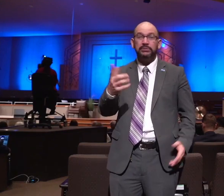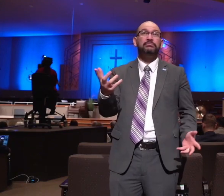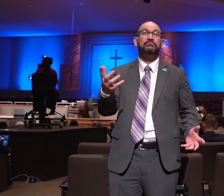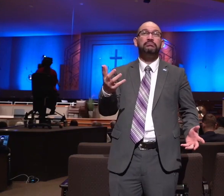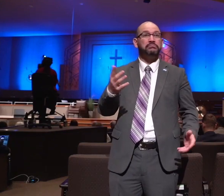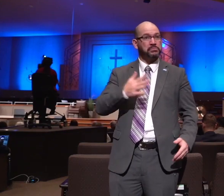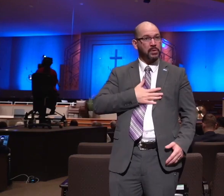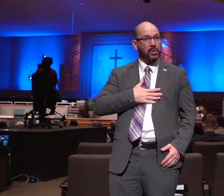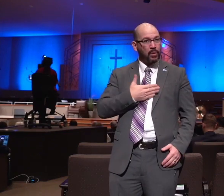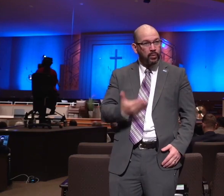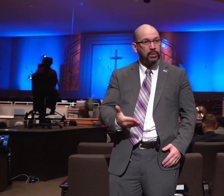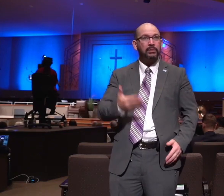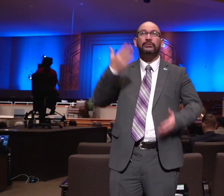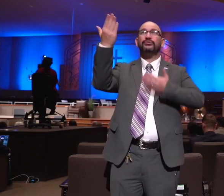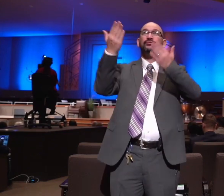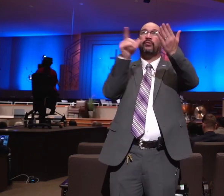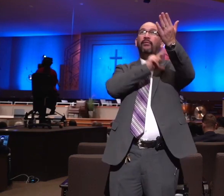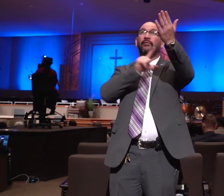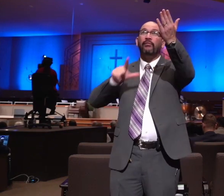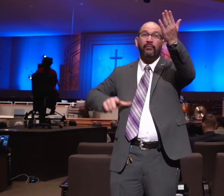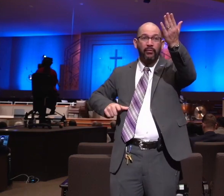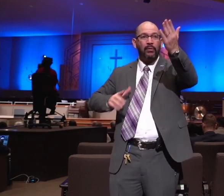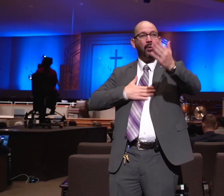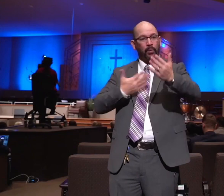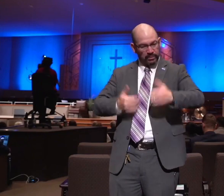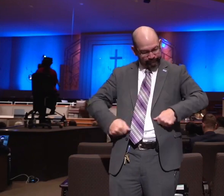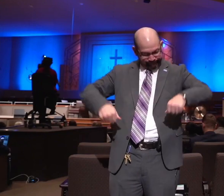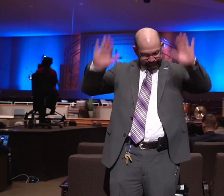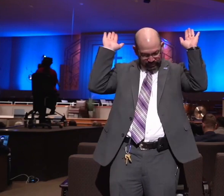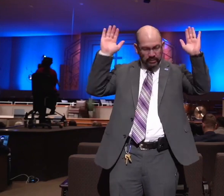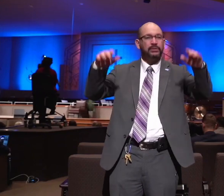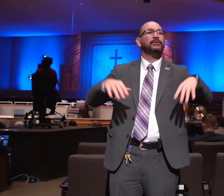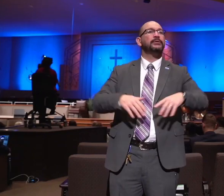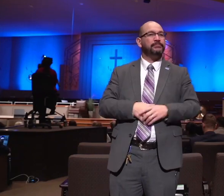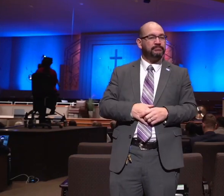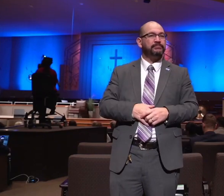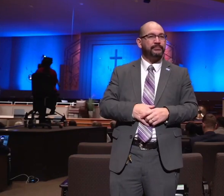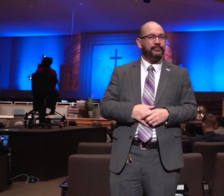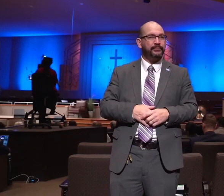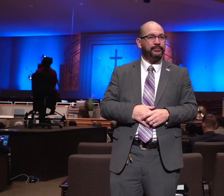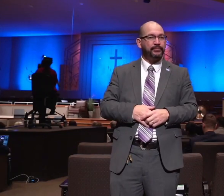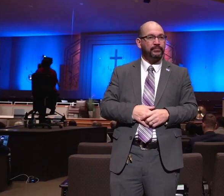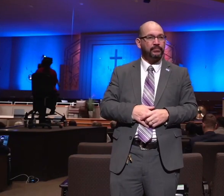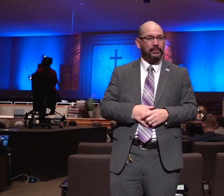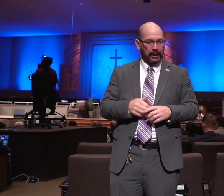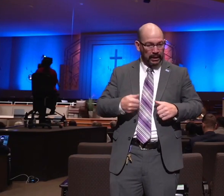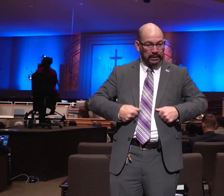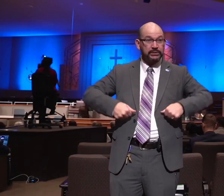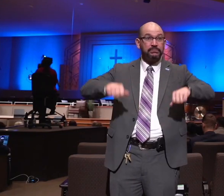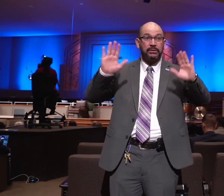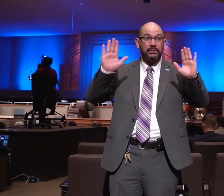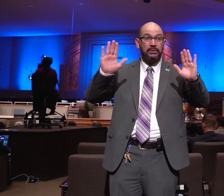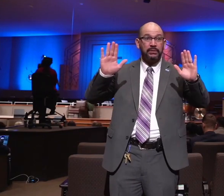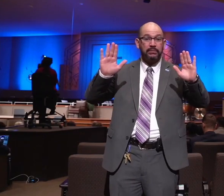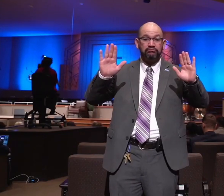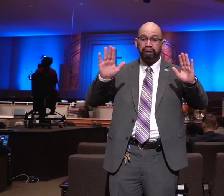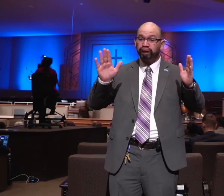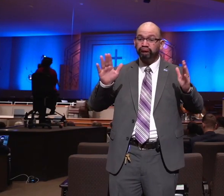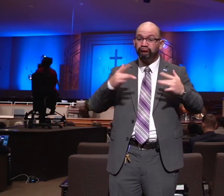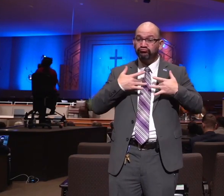a lesson about sacrifice sacrifice is seldom commanded